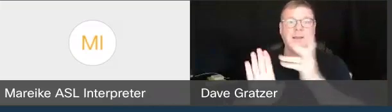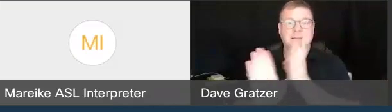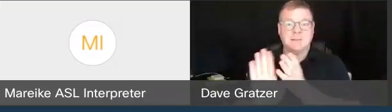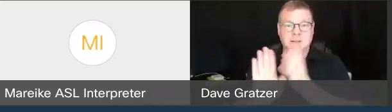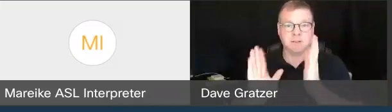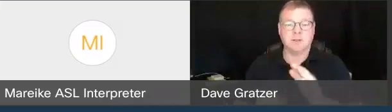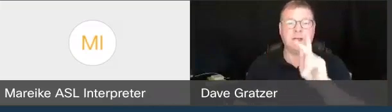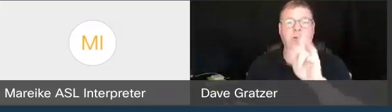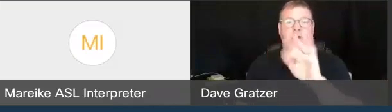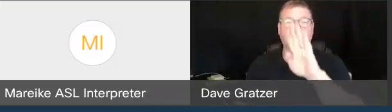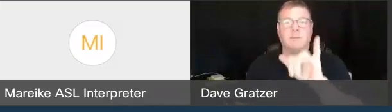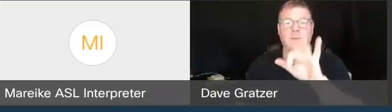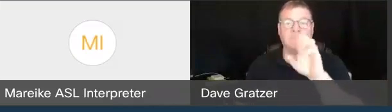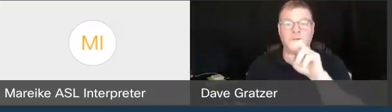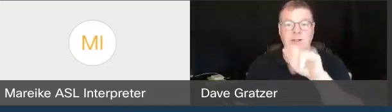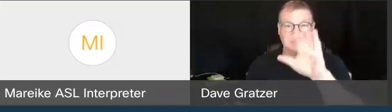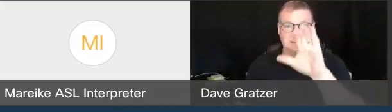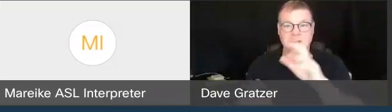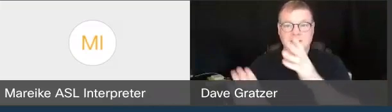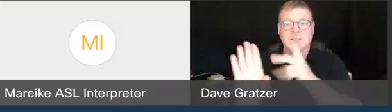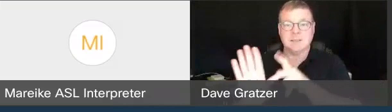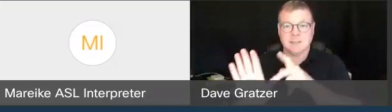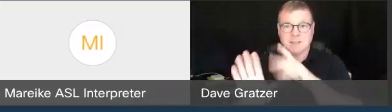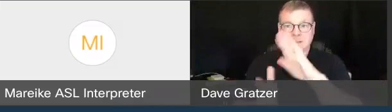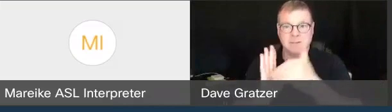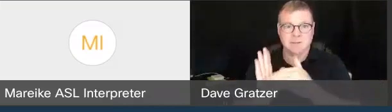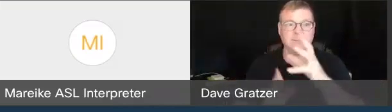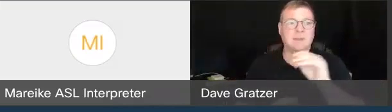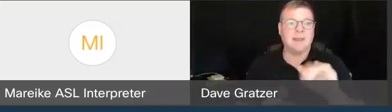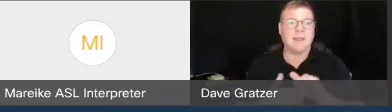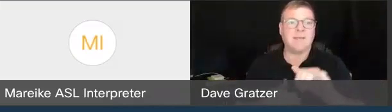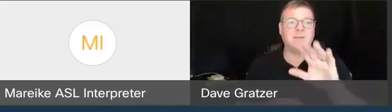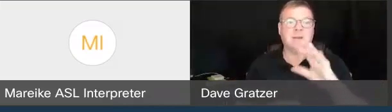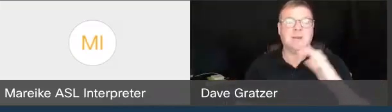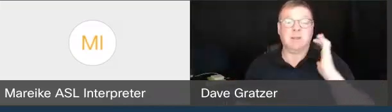at Kirby Forensic Psychiatric Center. And as the Chief of Mental Health Treatment Services